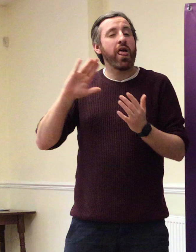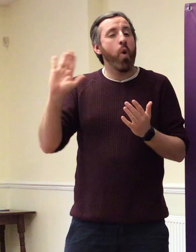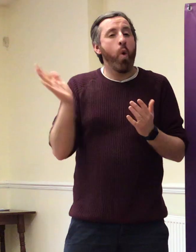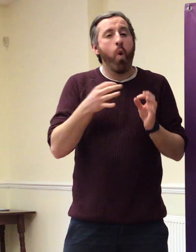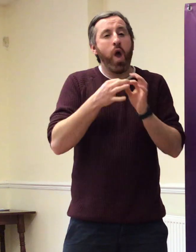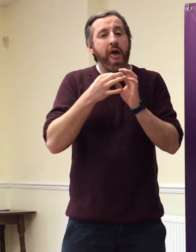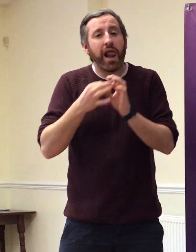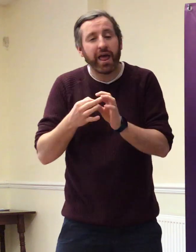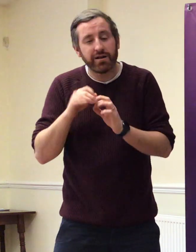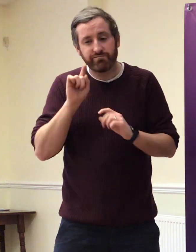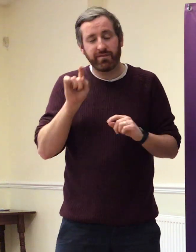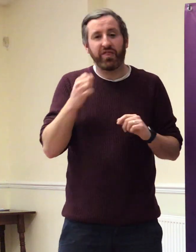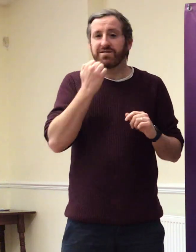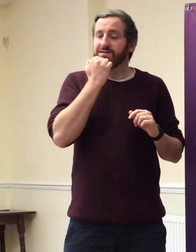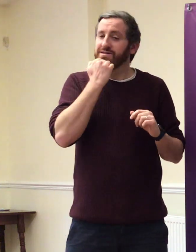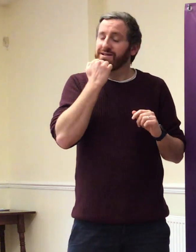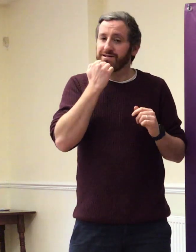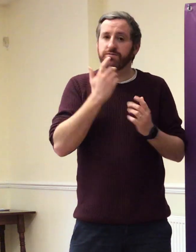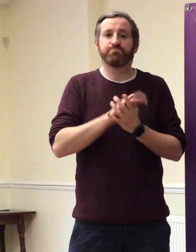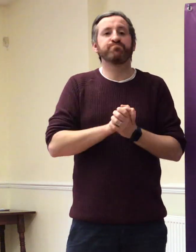All important and relevant information to this specific date.